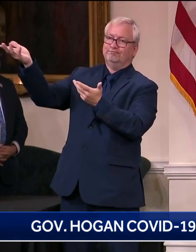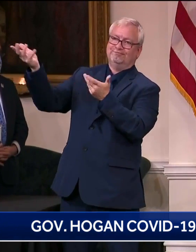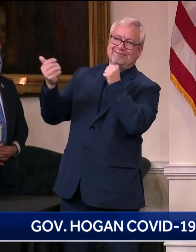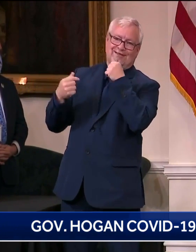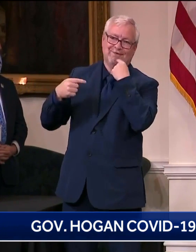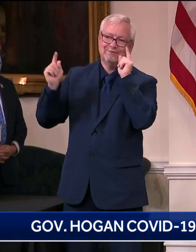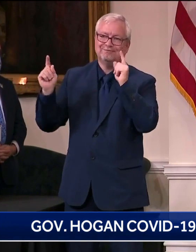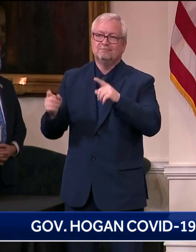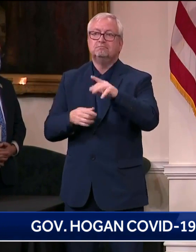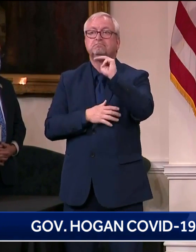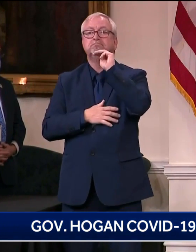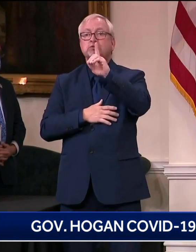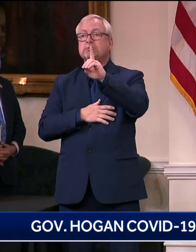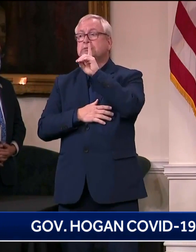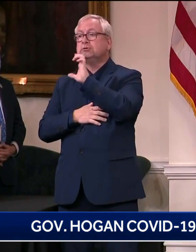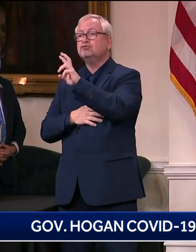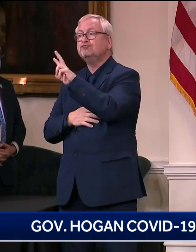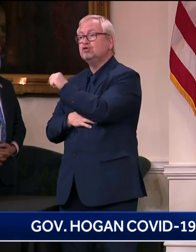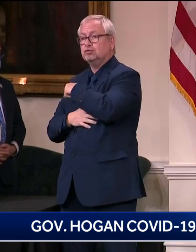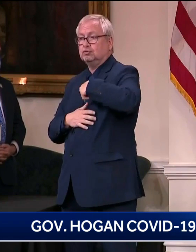ON THE METRO.